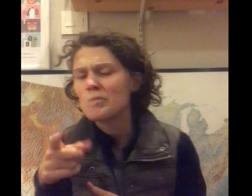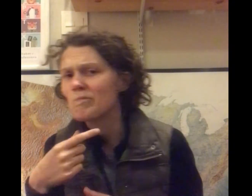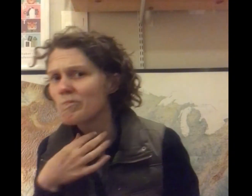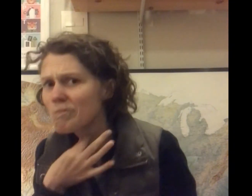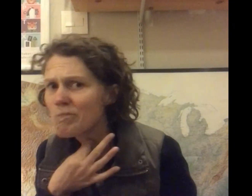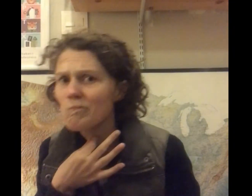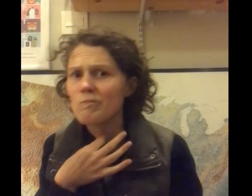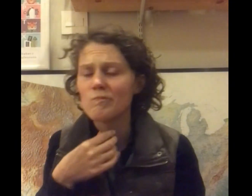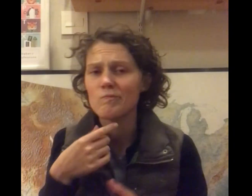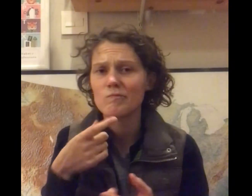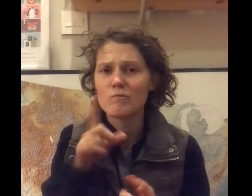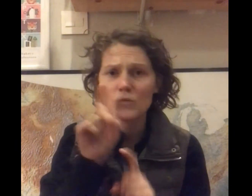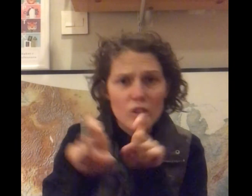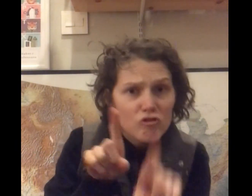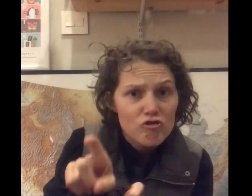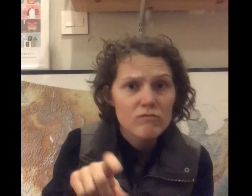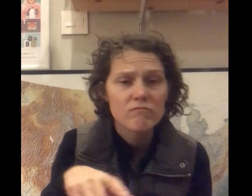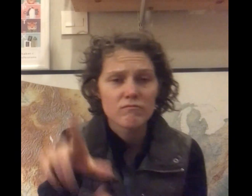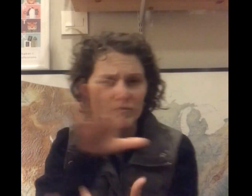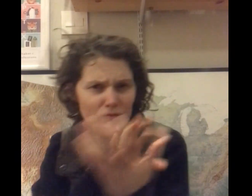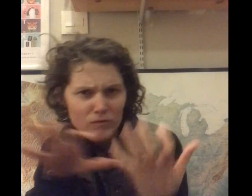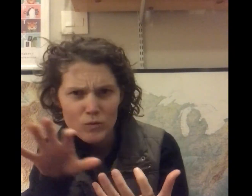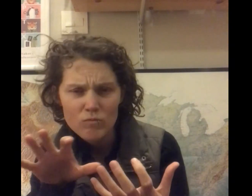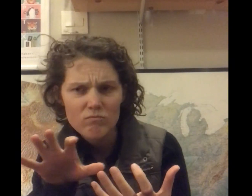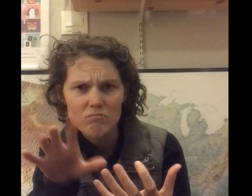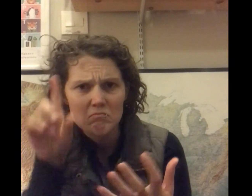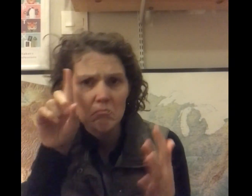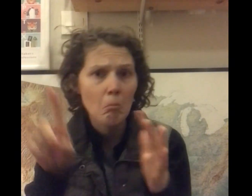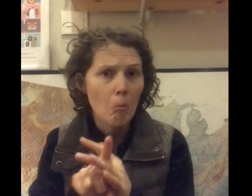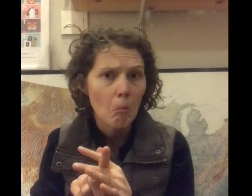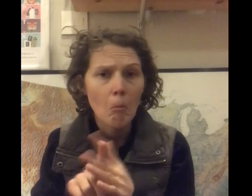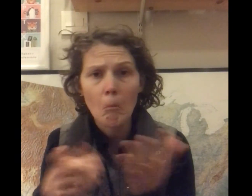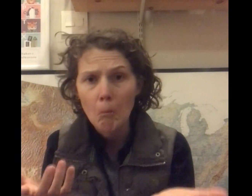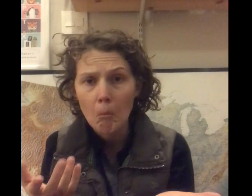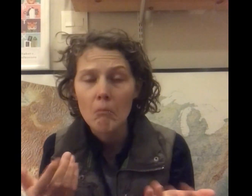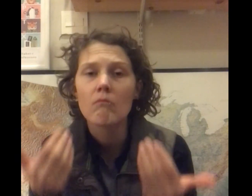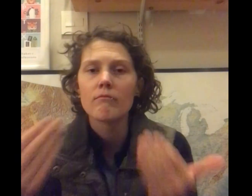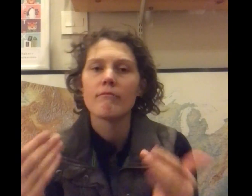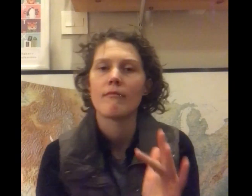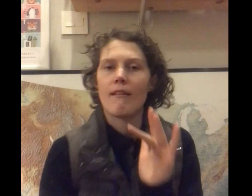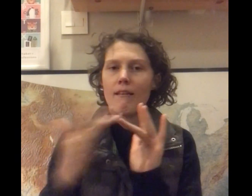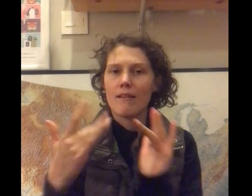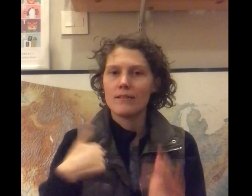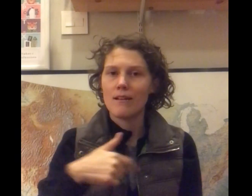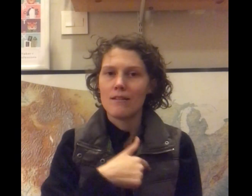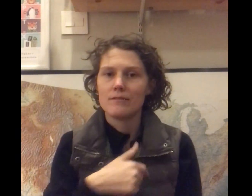If you have questions, or are confused with the application process, please go a head and contact us.